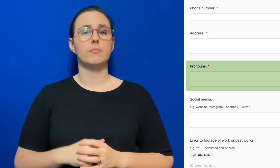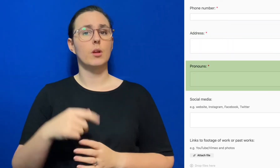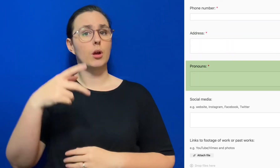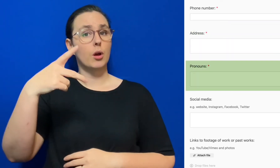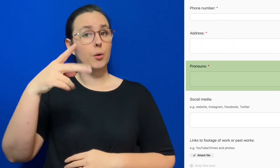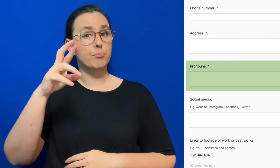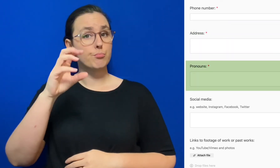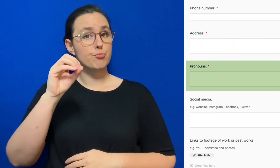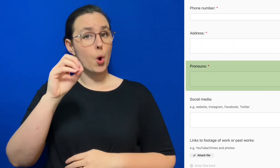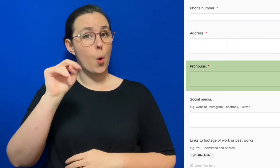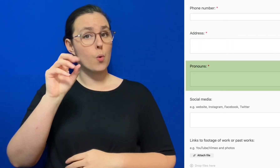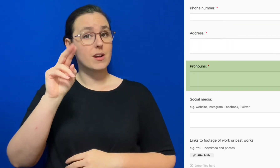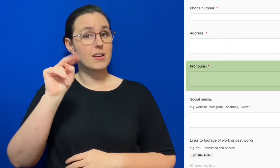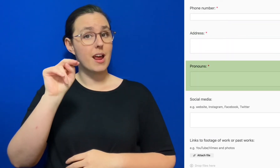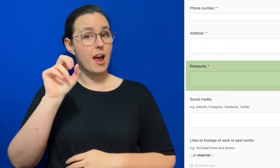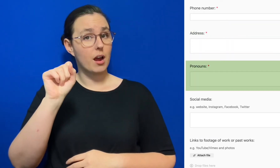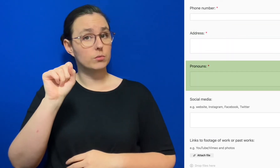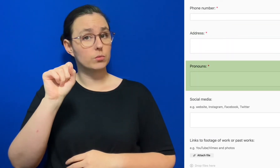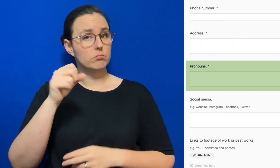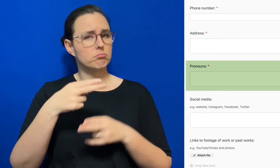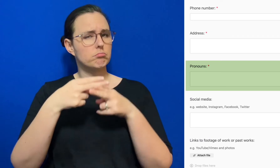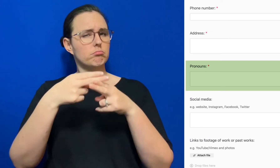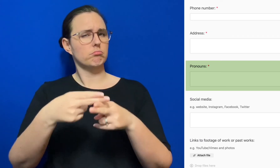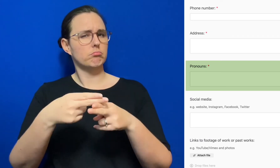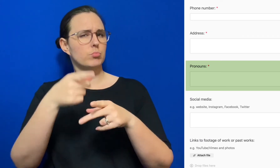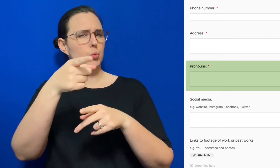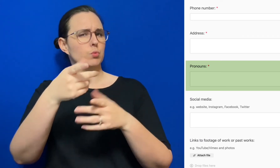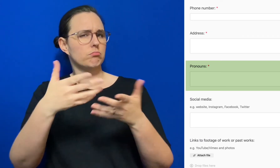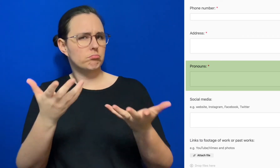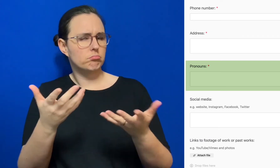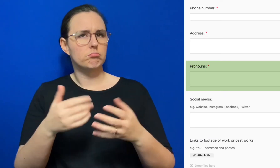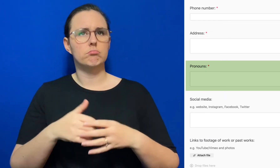Pronouns*